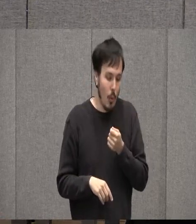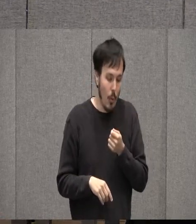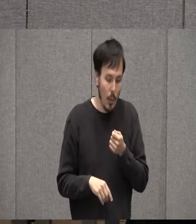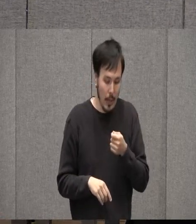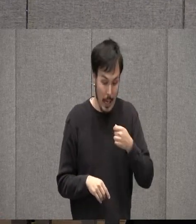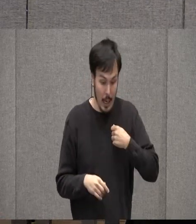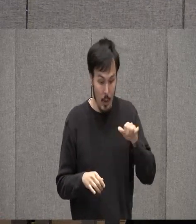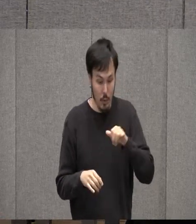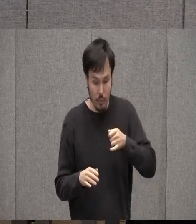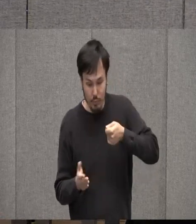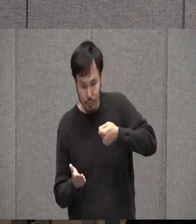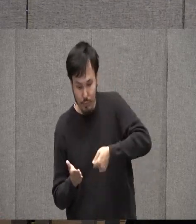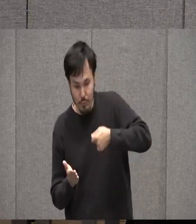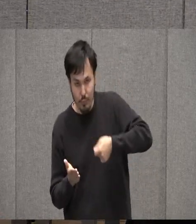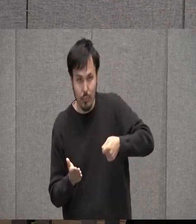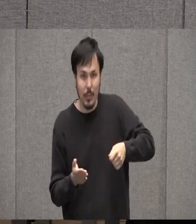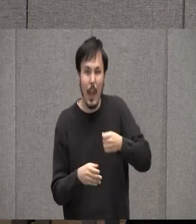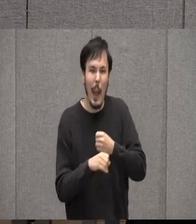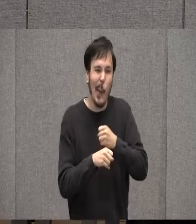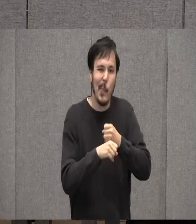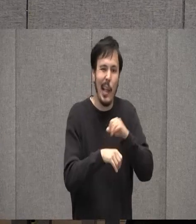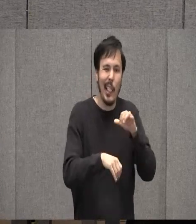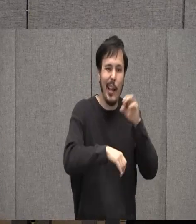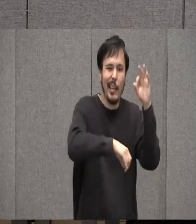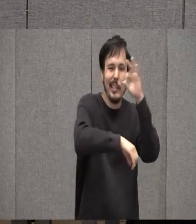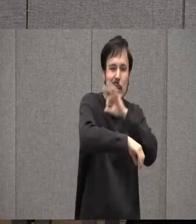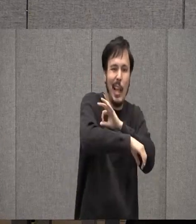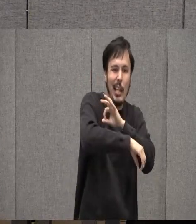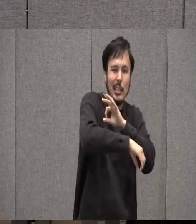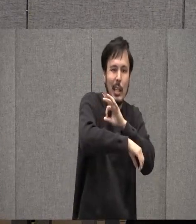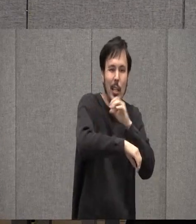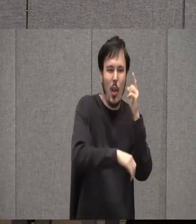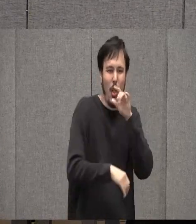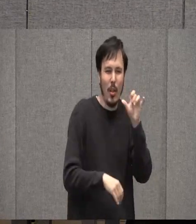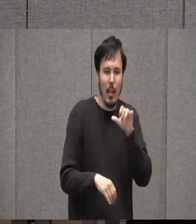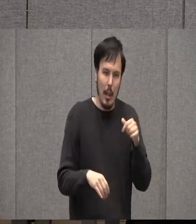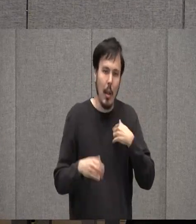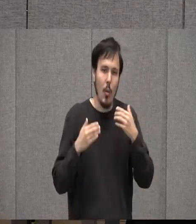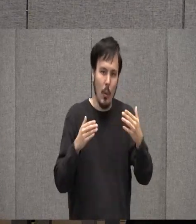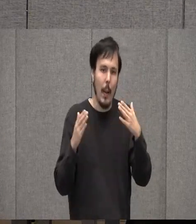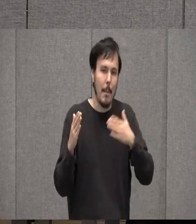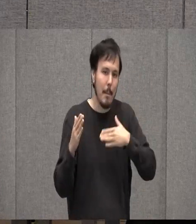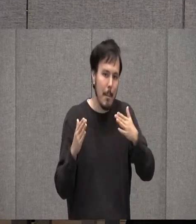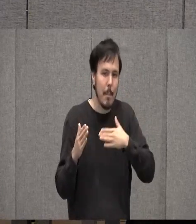so then I painted some road and some mountains on top of it but what's great about these papers